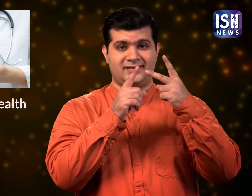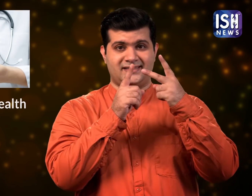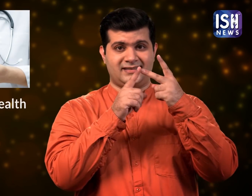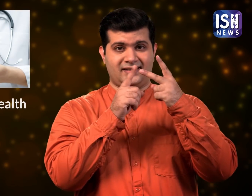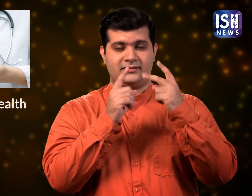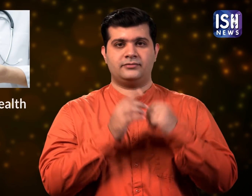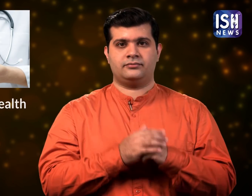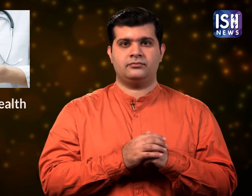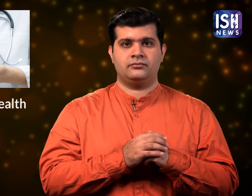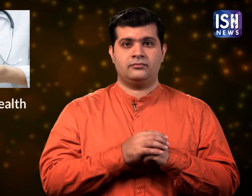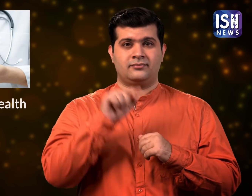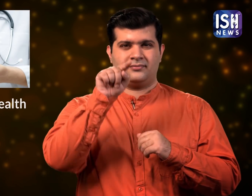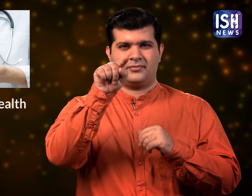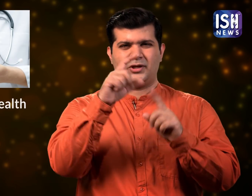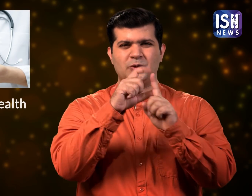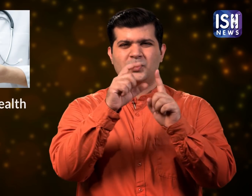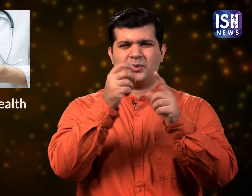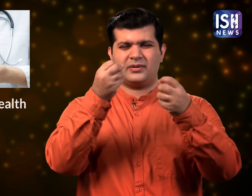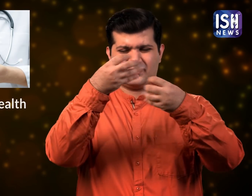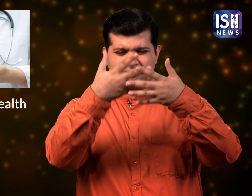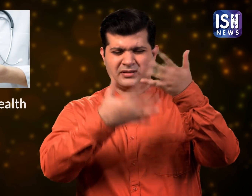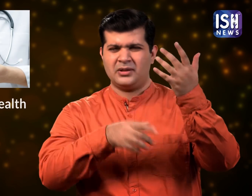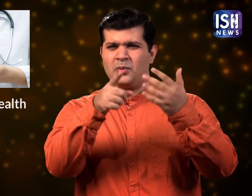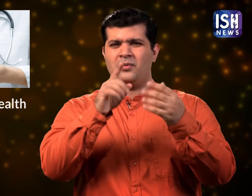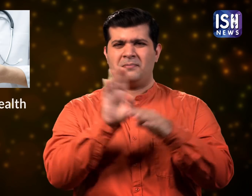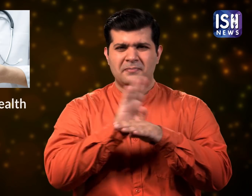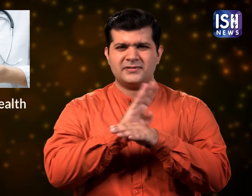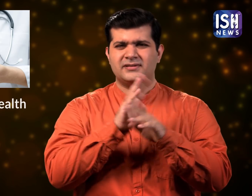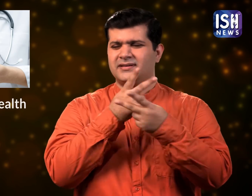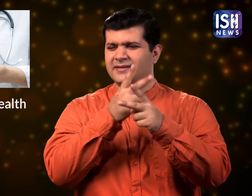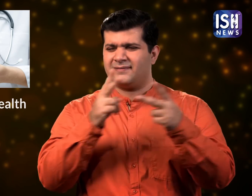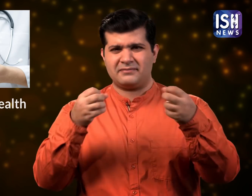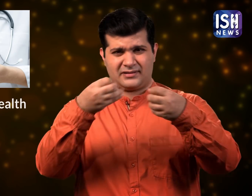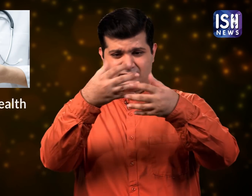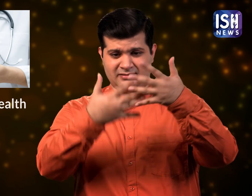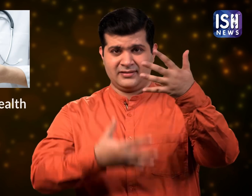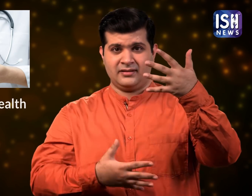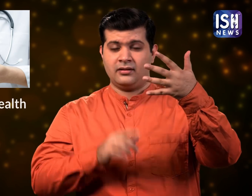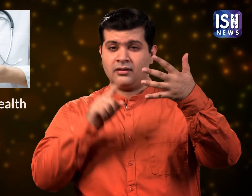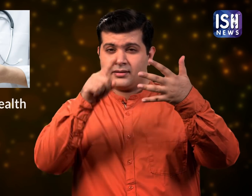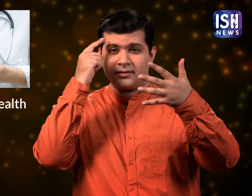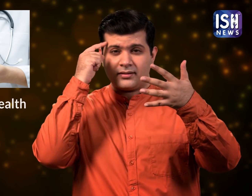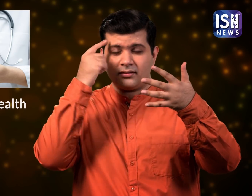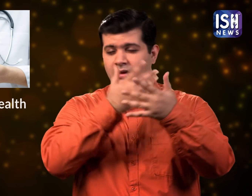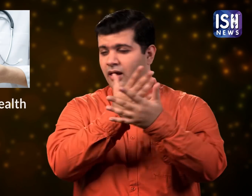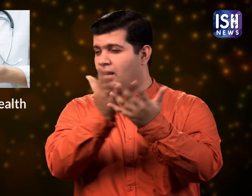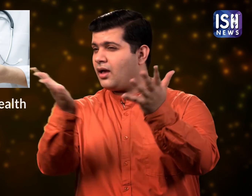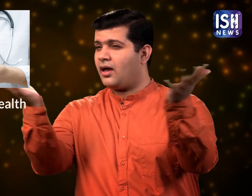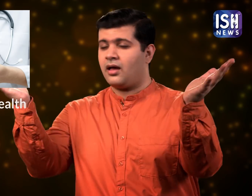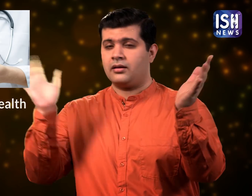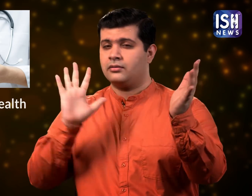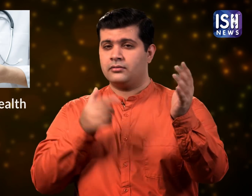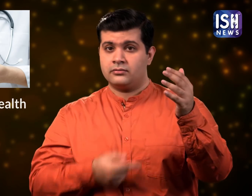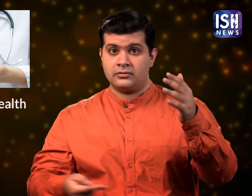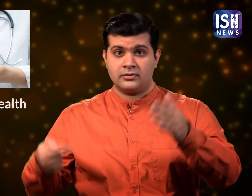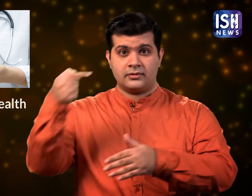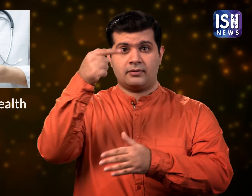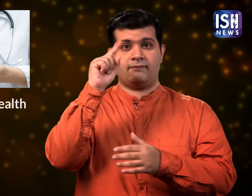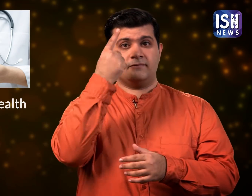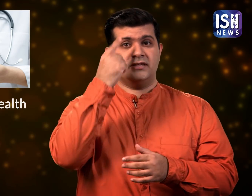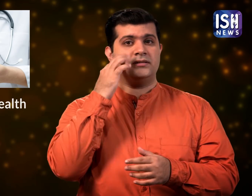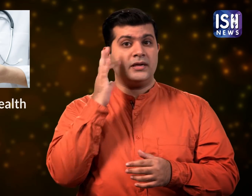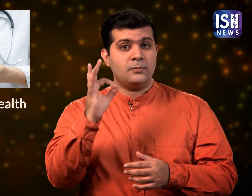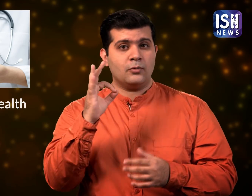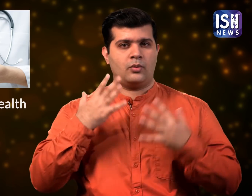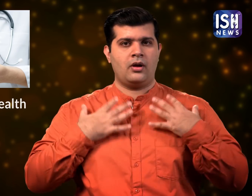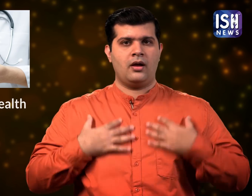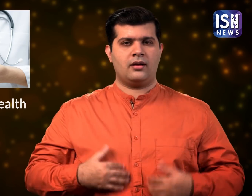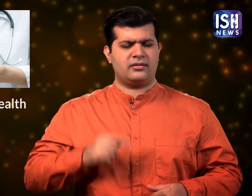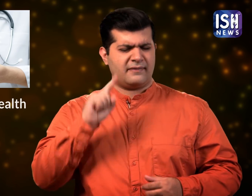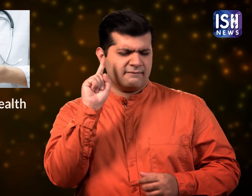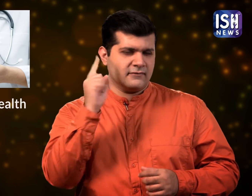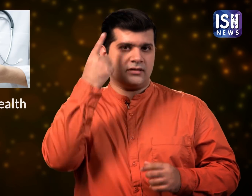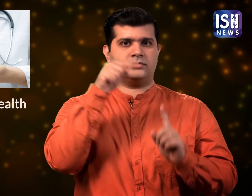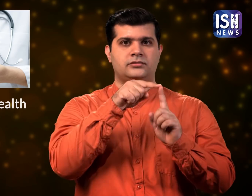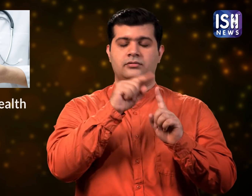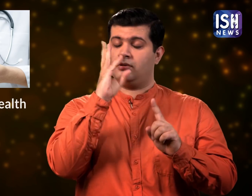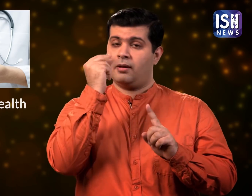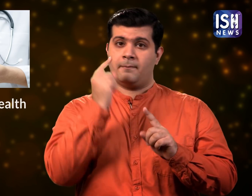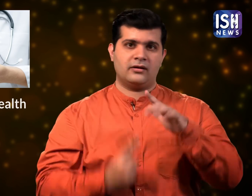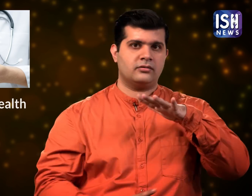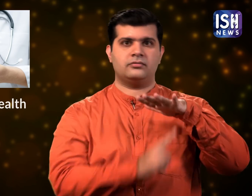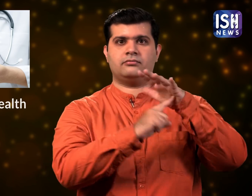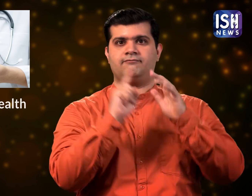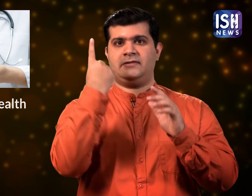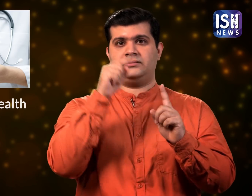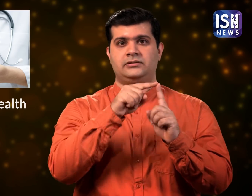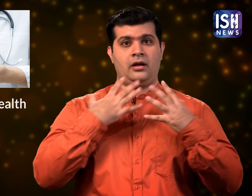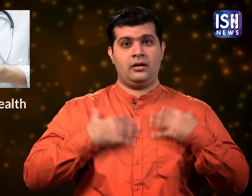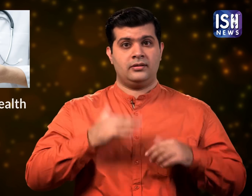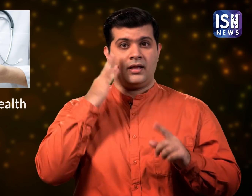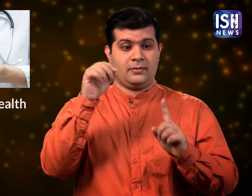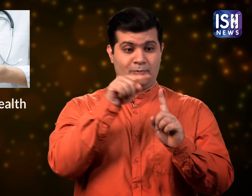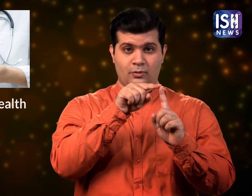You may have a list of priorites to work on. But you should prioritise your health.